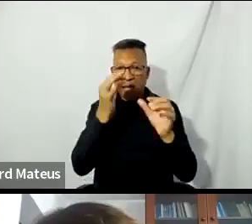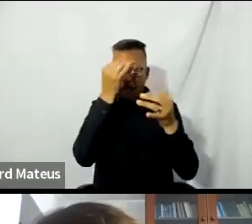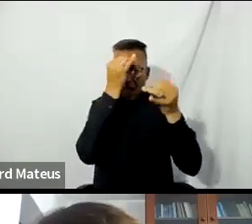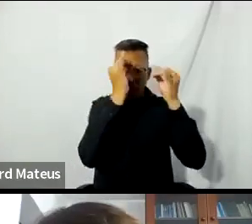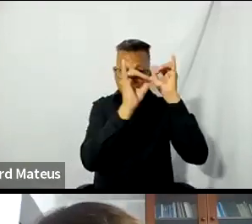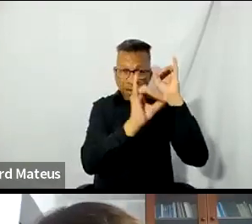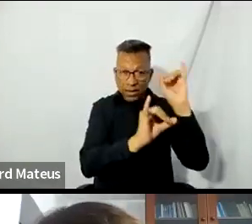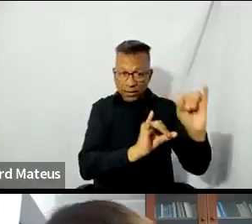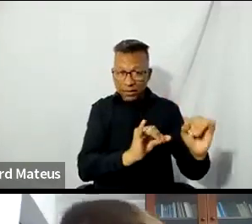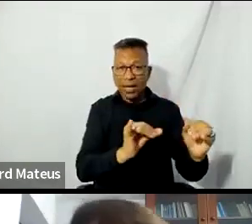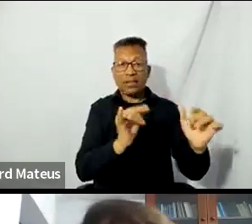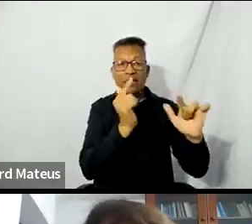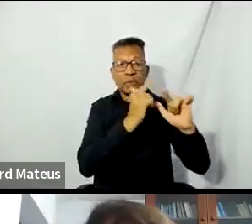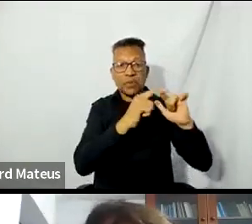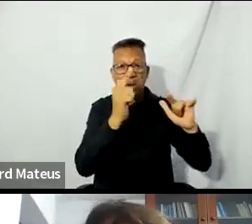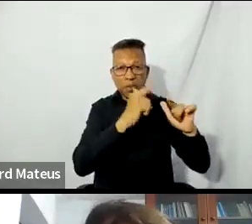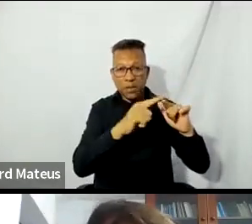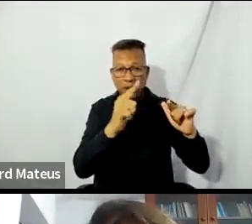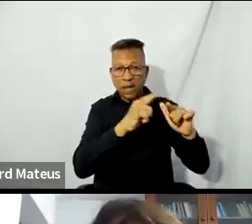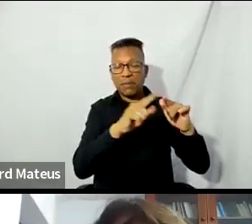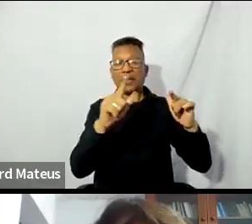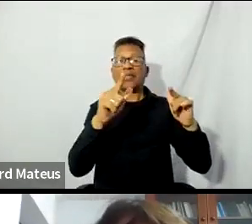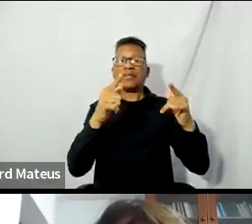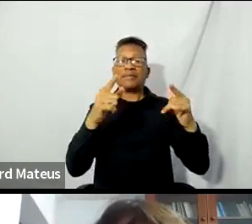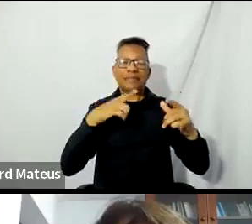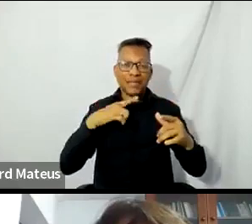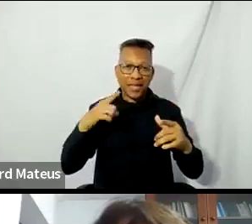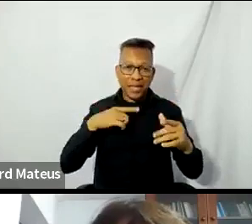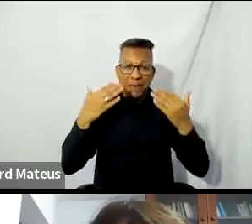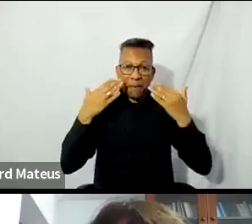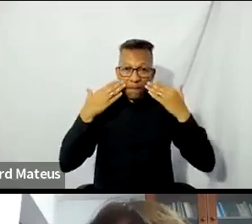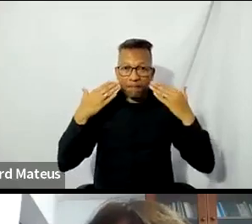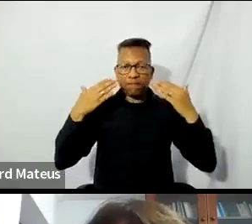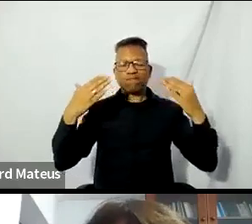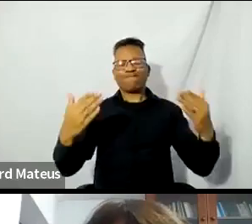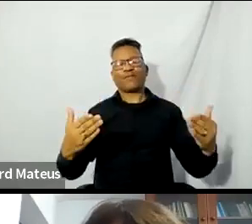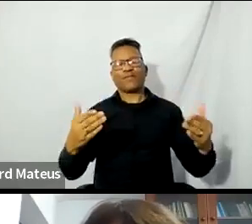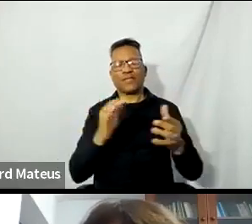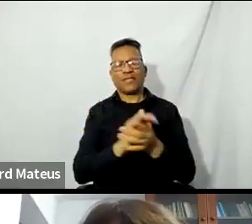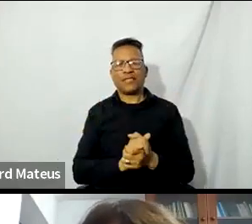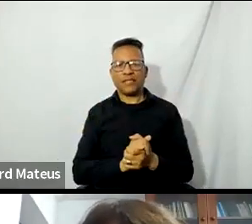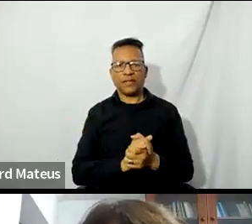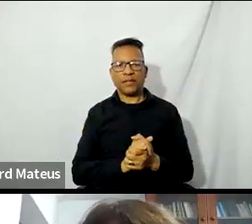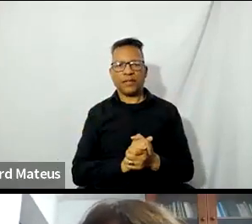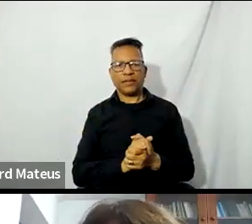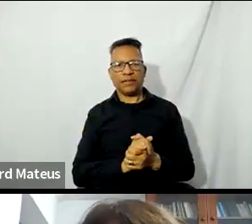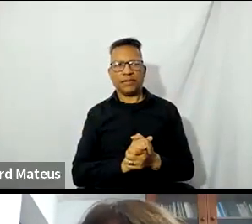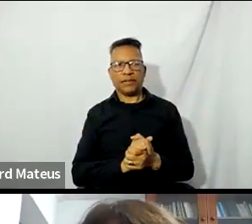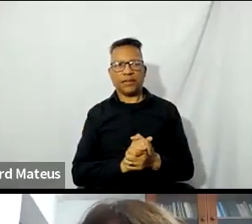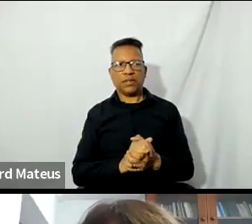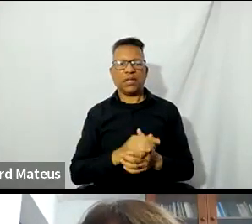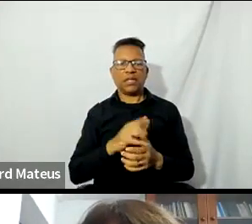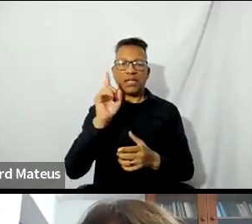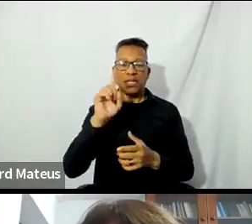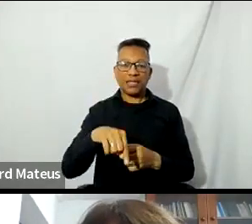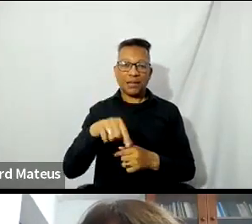do to avoid the big disaster. that is gonna That is gonna come out of this new generation that the only n word in